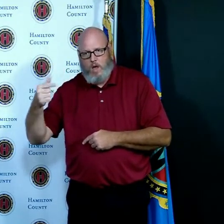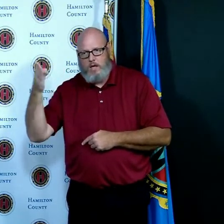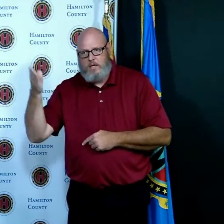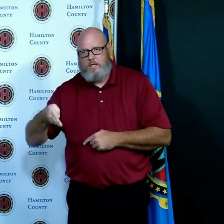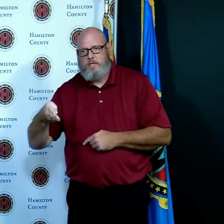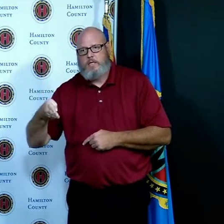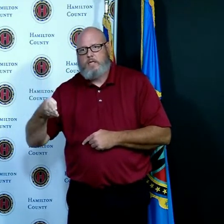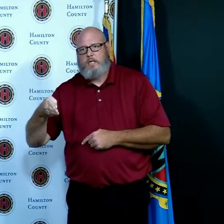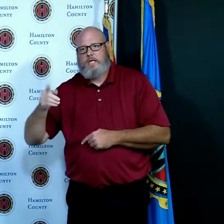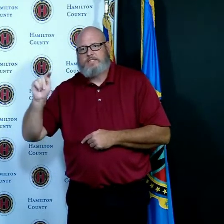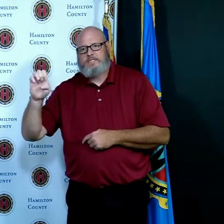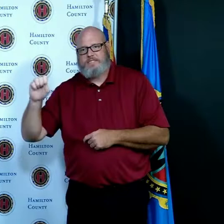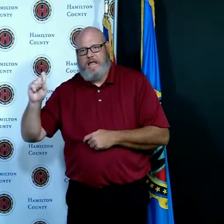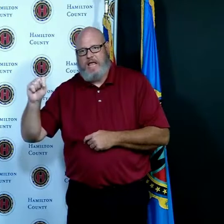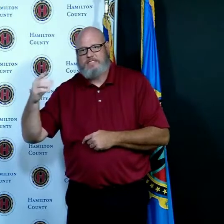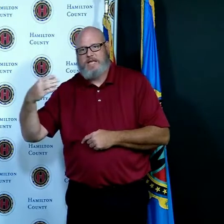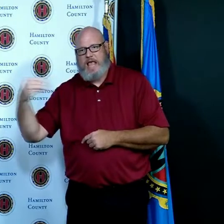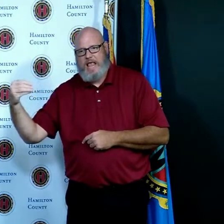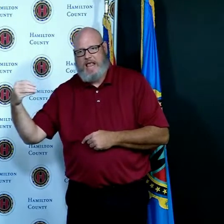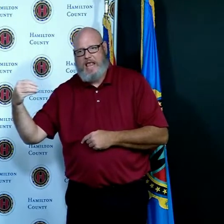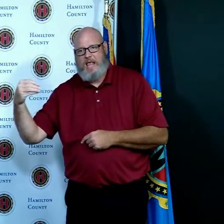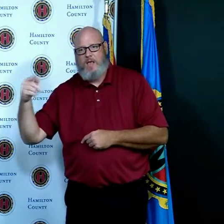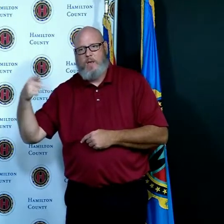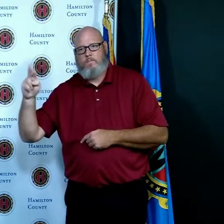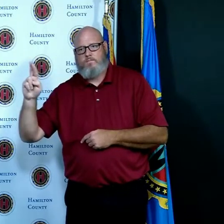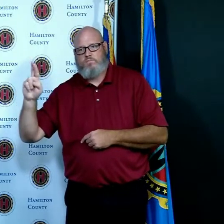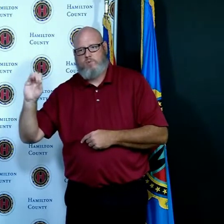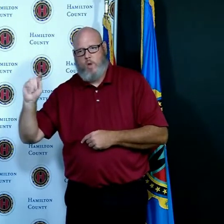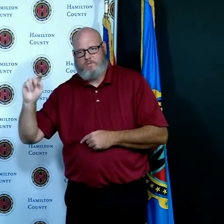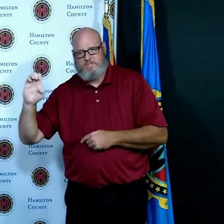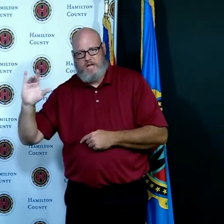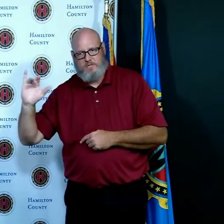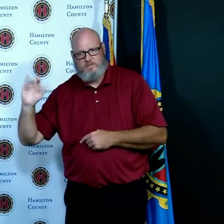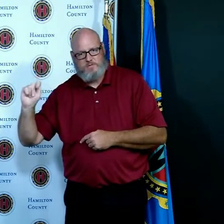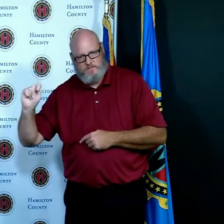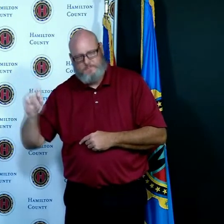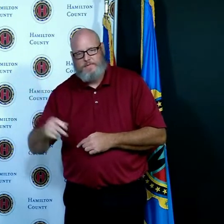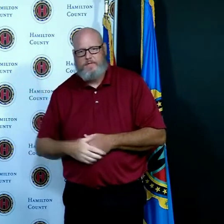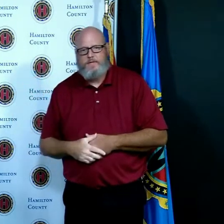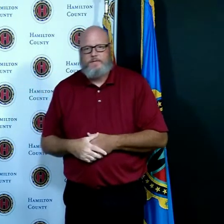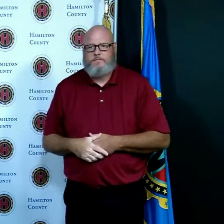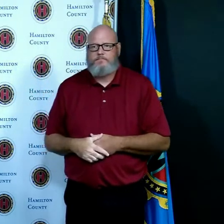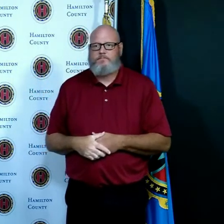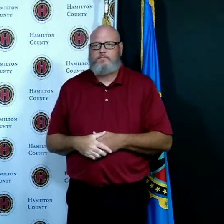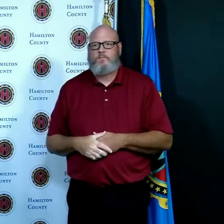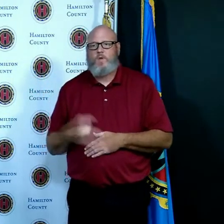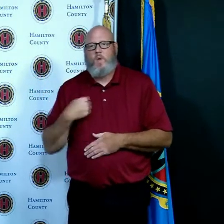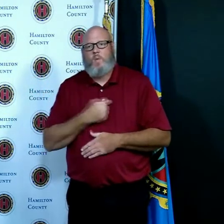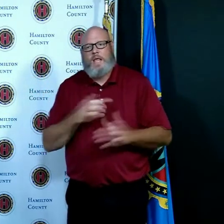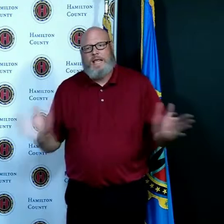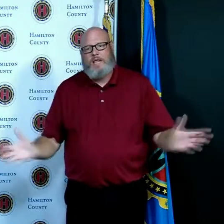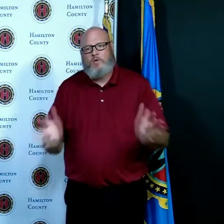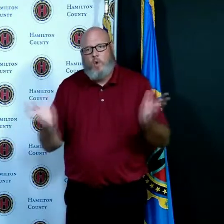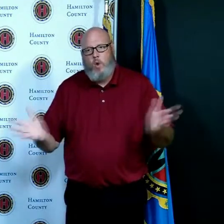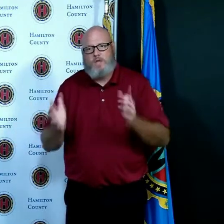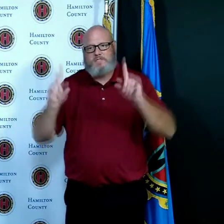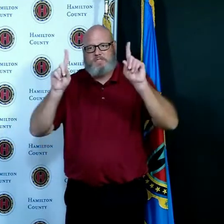we encourage folks who need testing to go get tested remember that if you have symptoms of